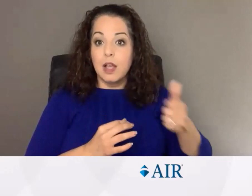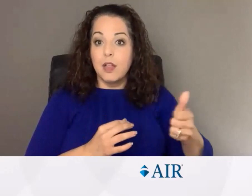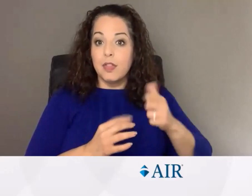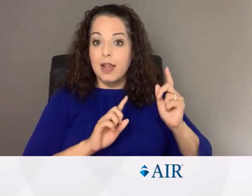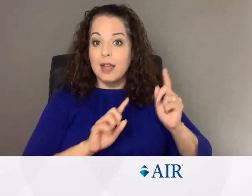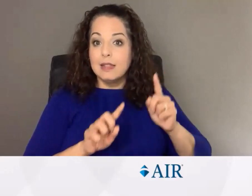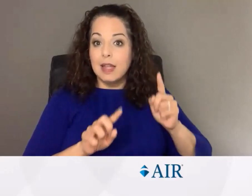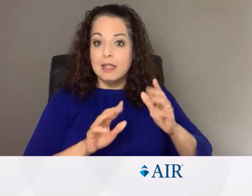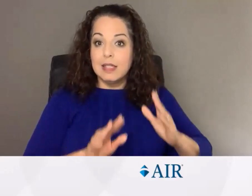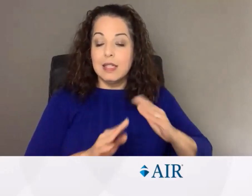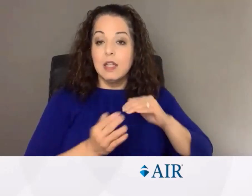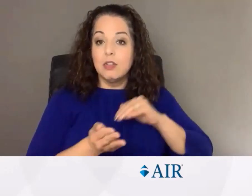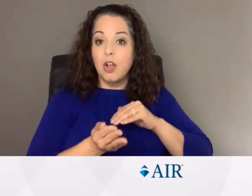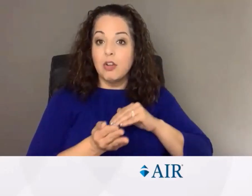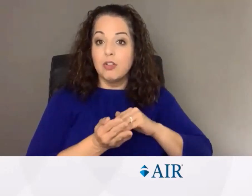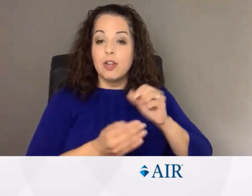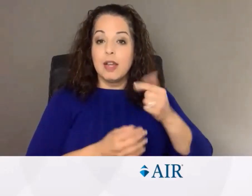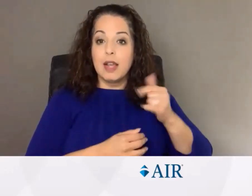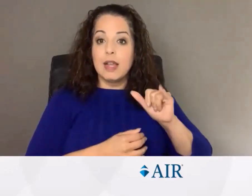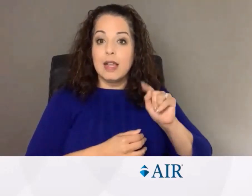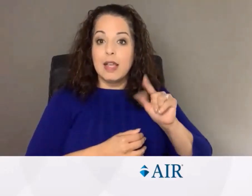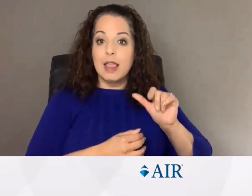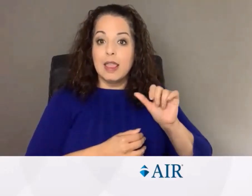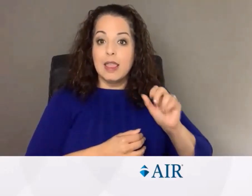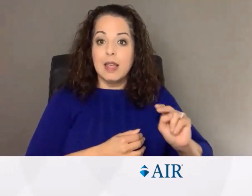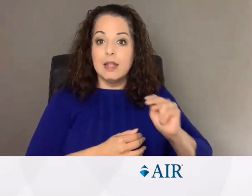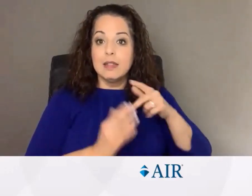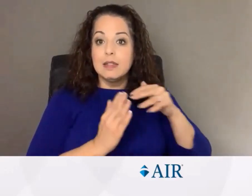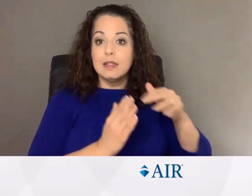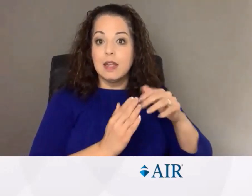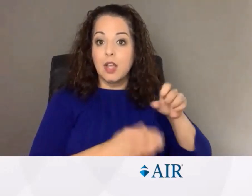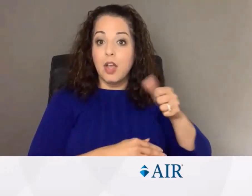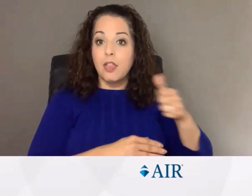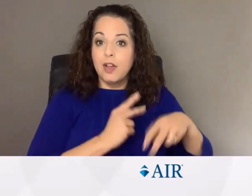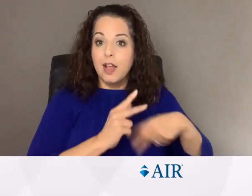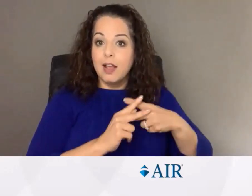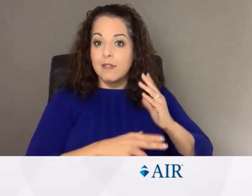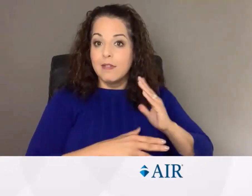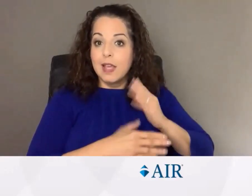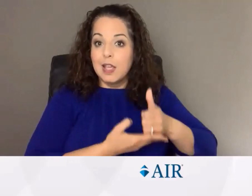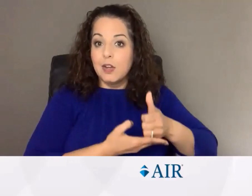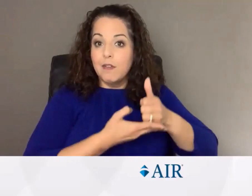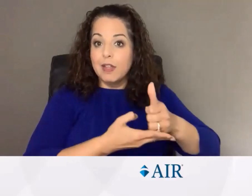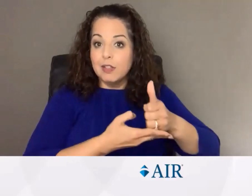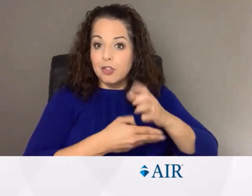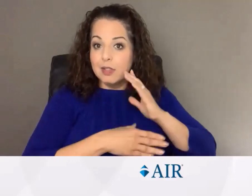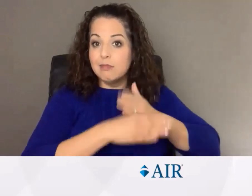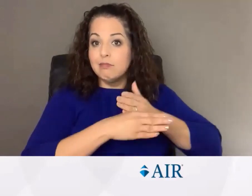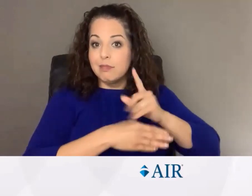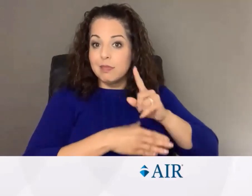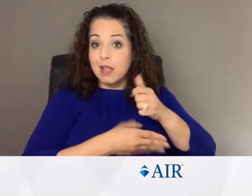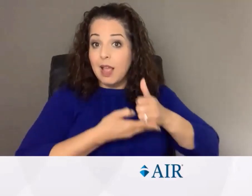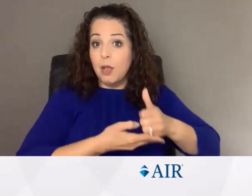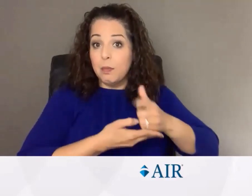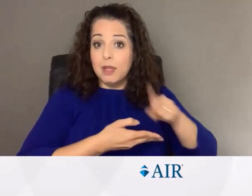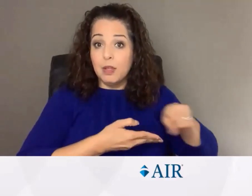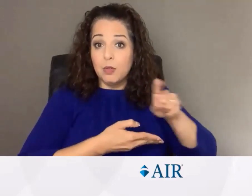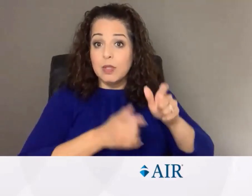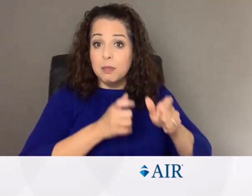Dr. Gitlin is studying some other interventions that are helping people age in place.